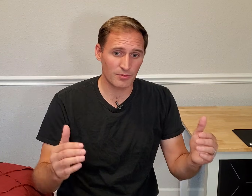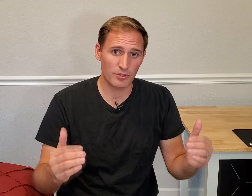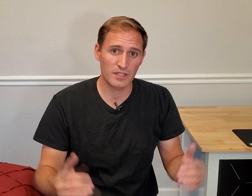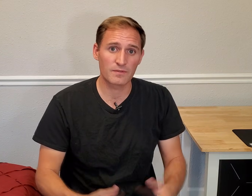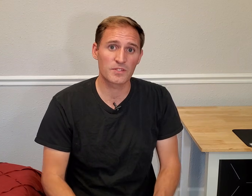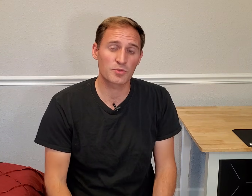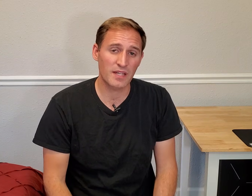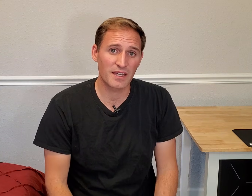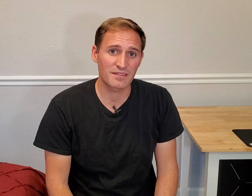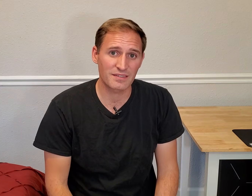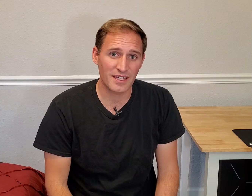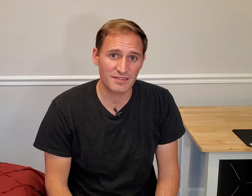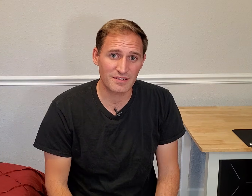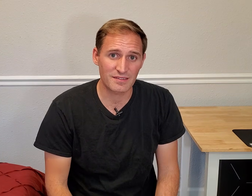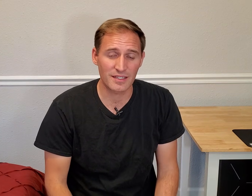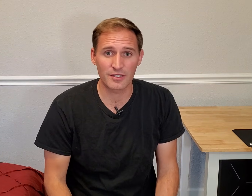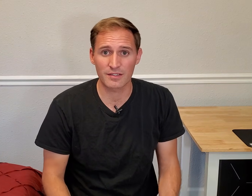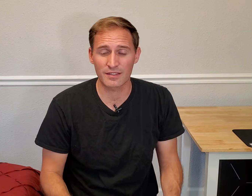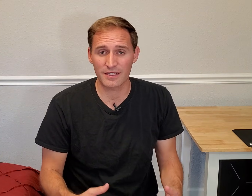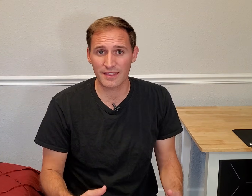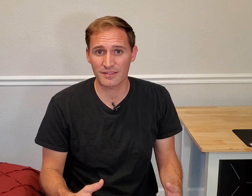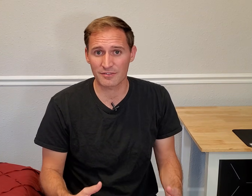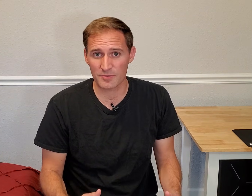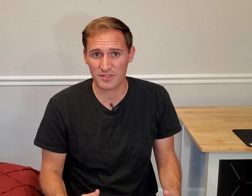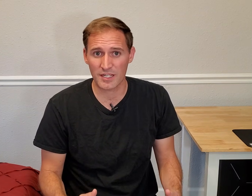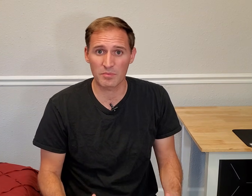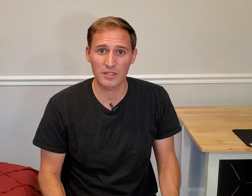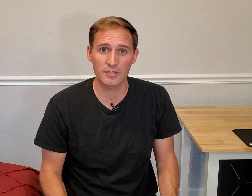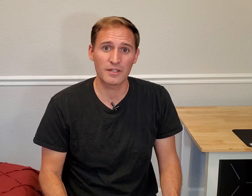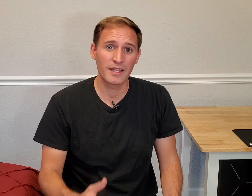out more individualized lessons you can click that description down below and